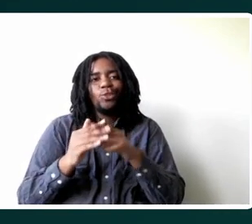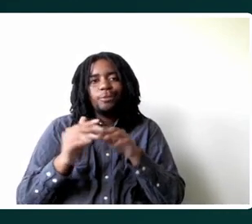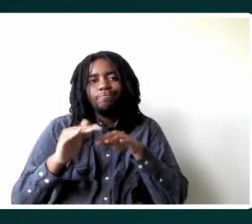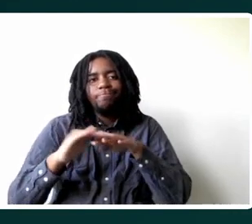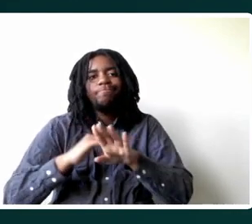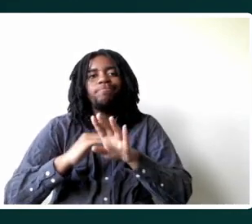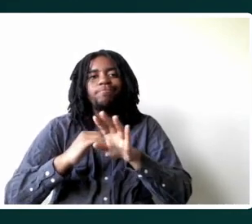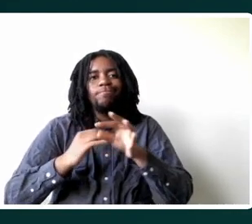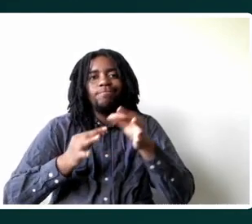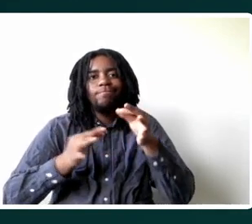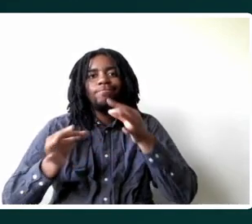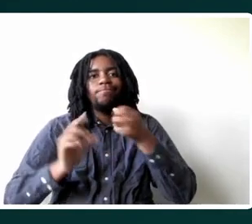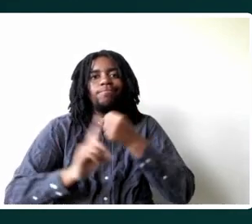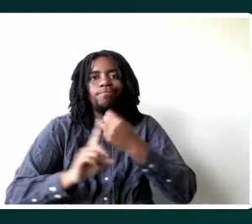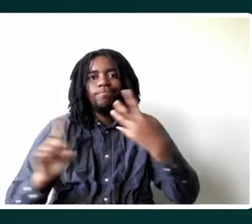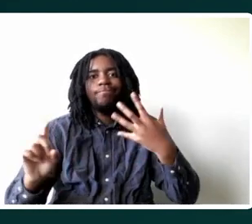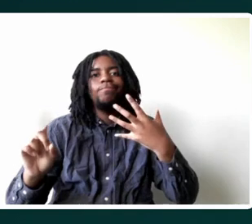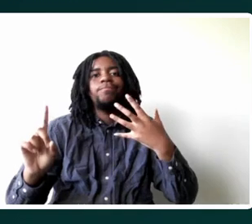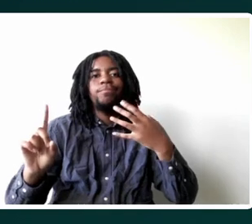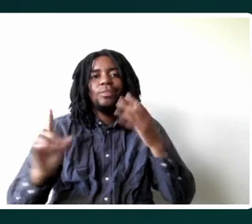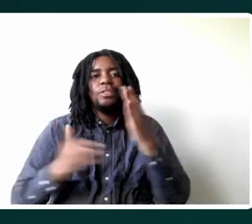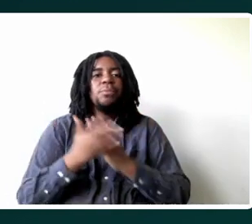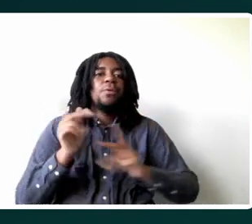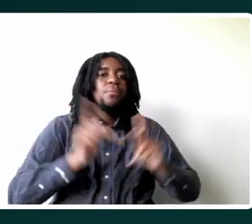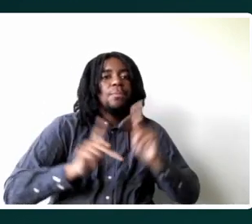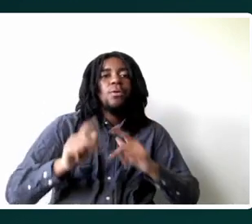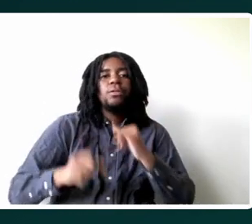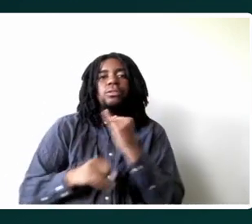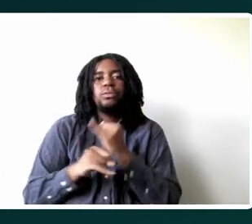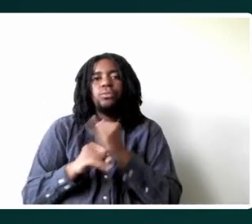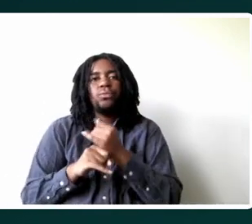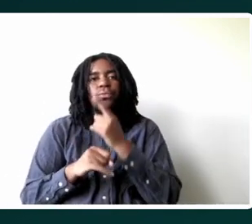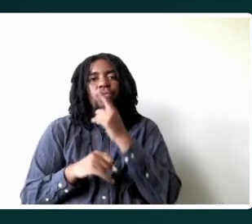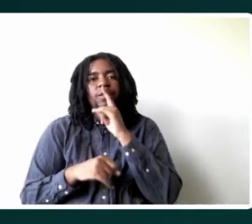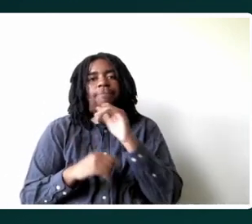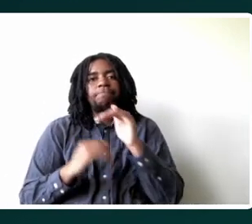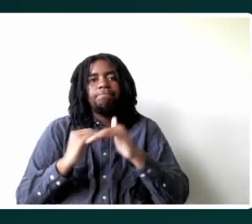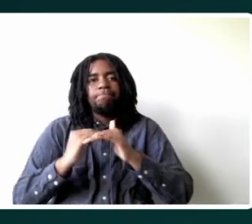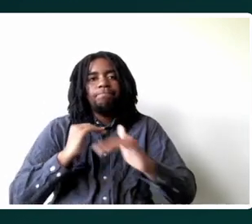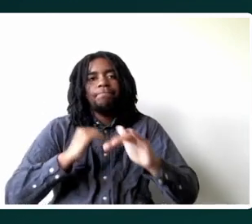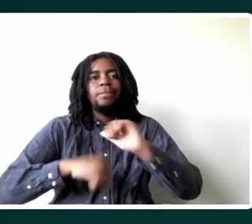people and institutions that really laid the foundation.